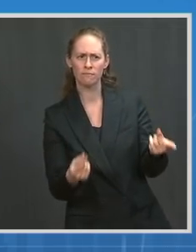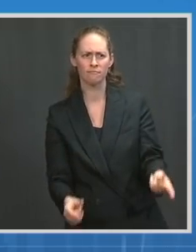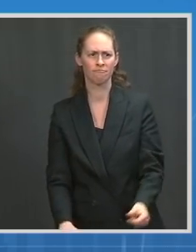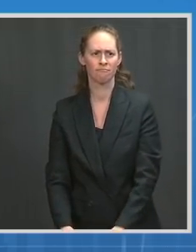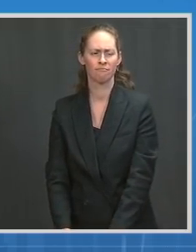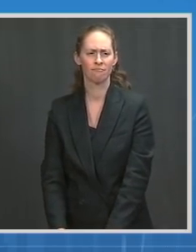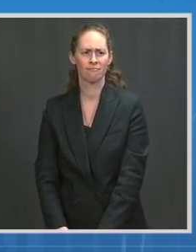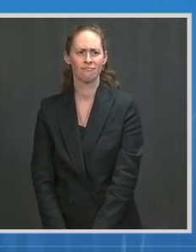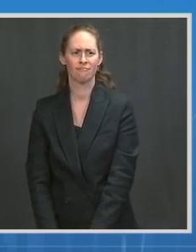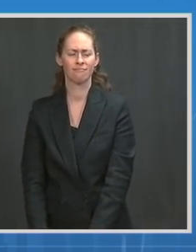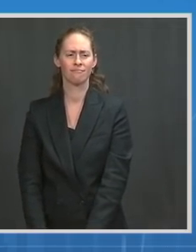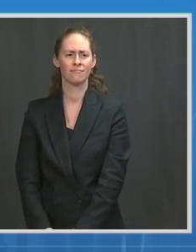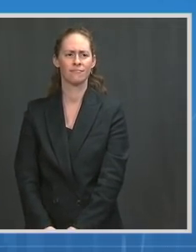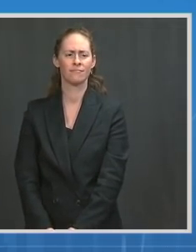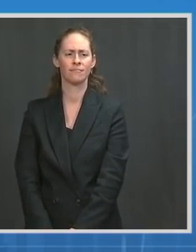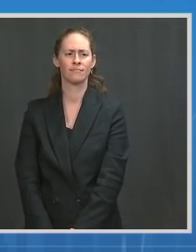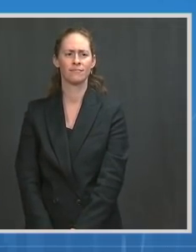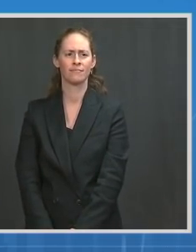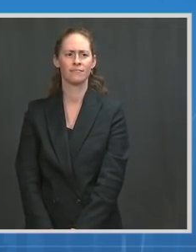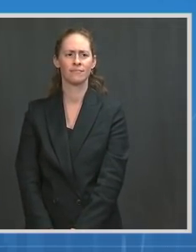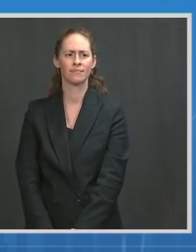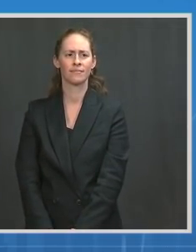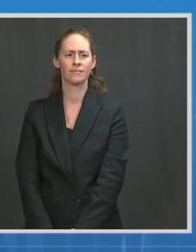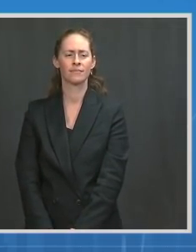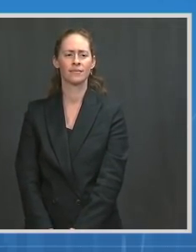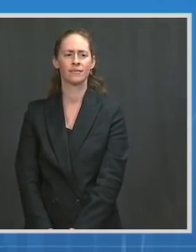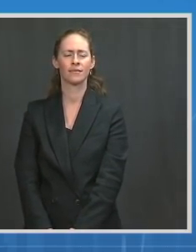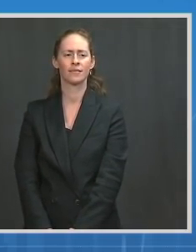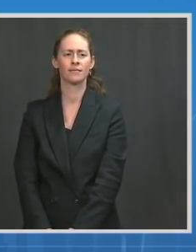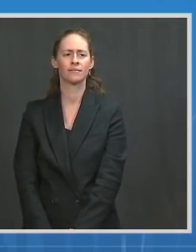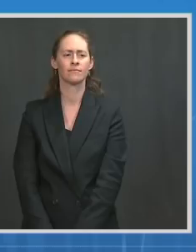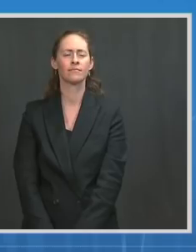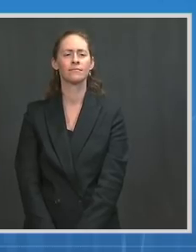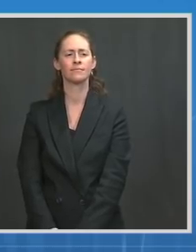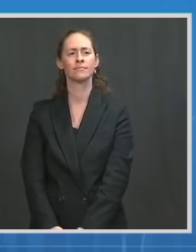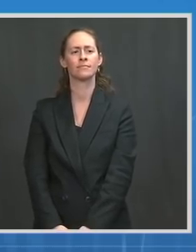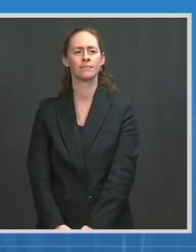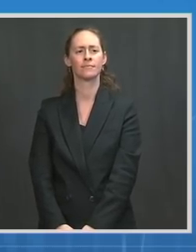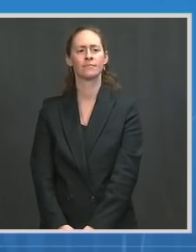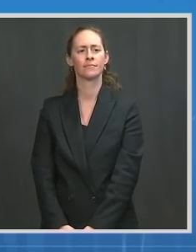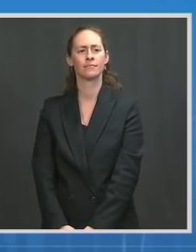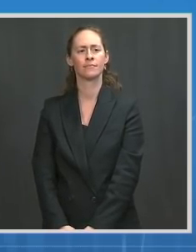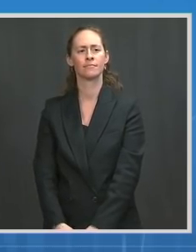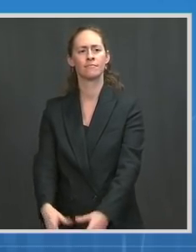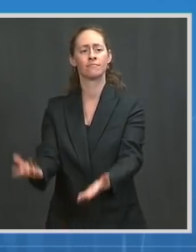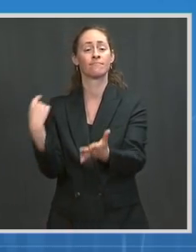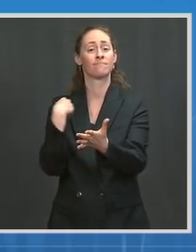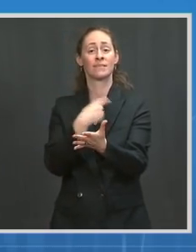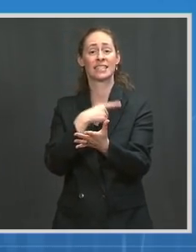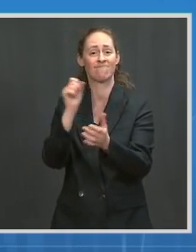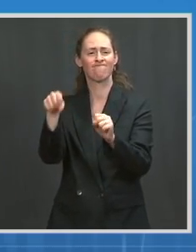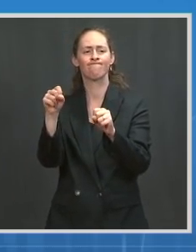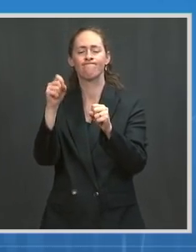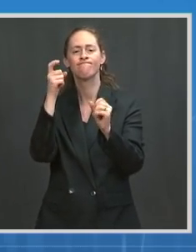We recognize that we have had to do extra outreach in many different kinds of communities: